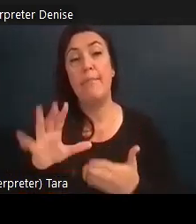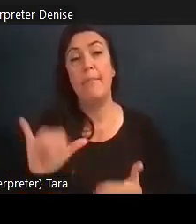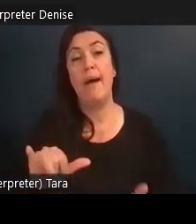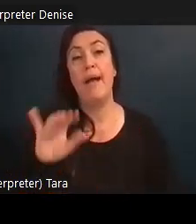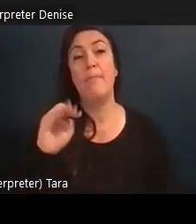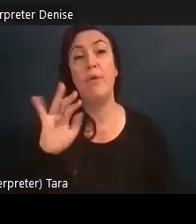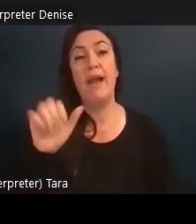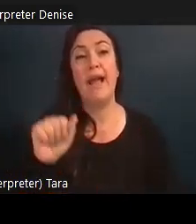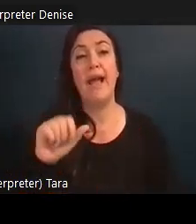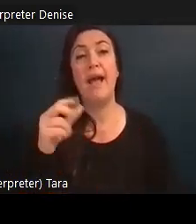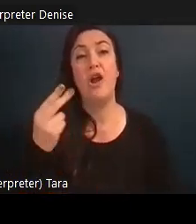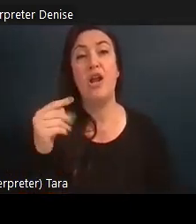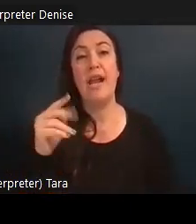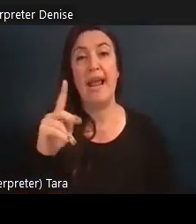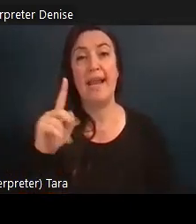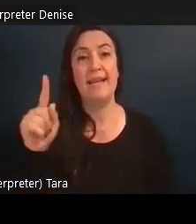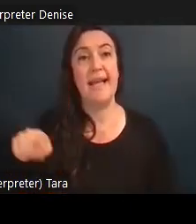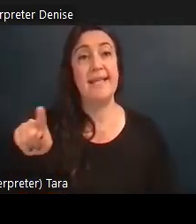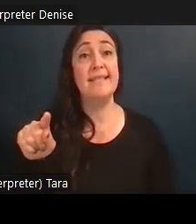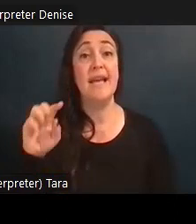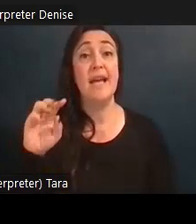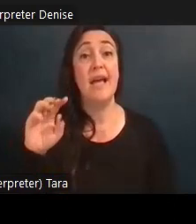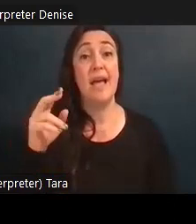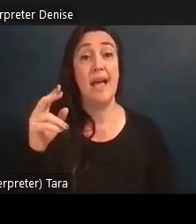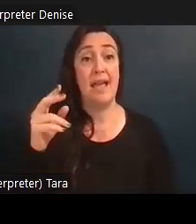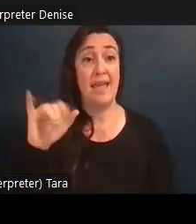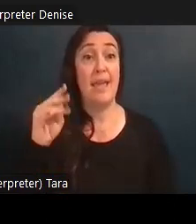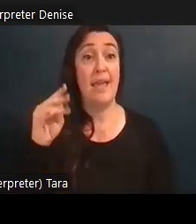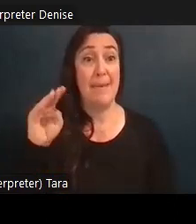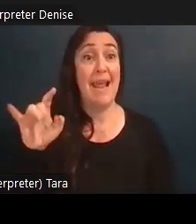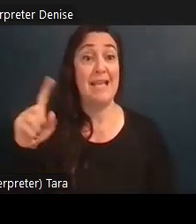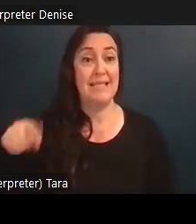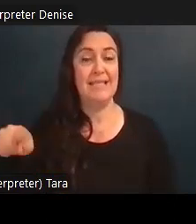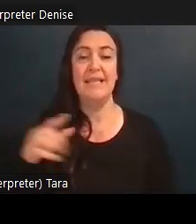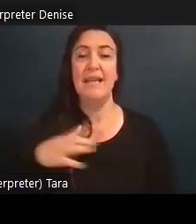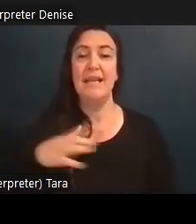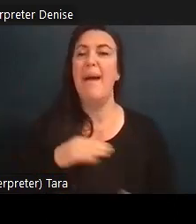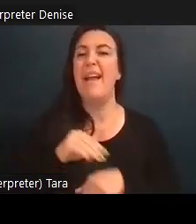my advisor who was the lead social Scientist on the original